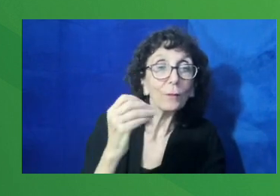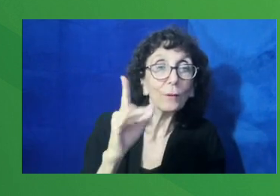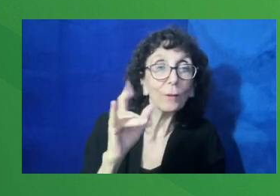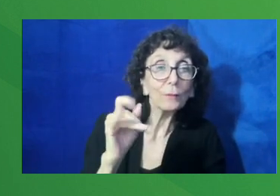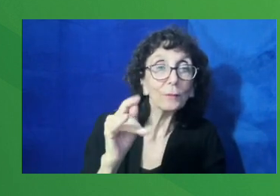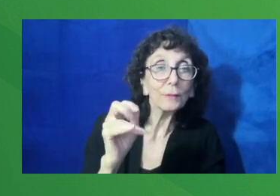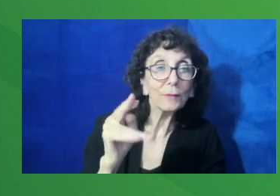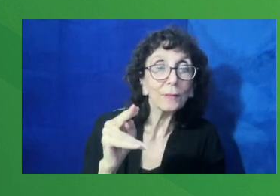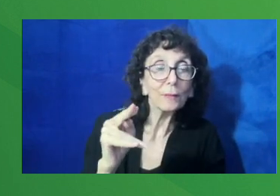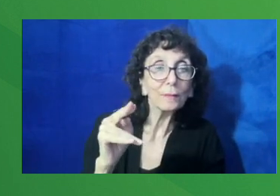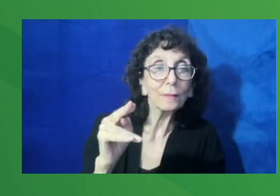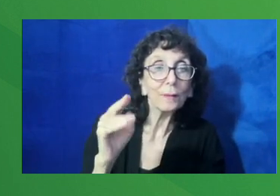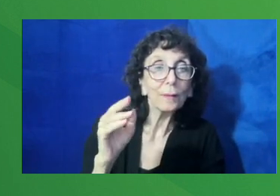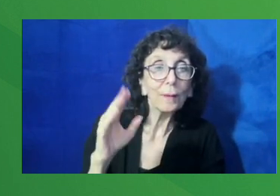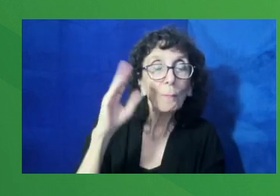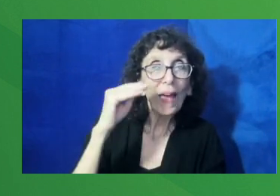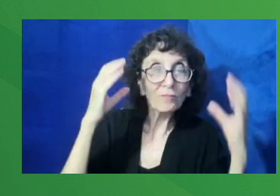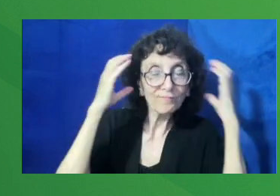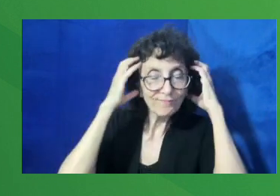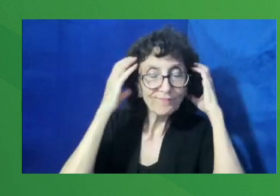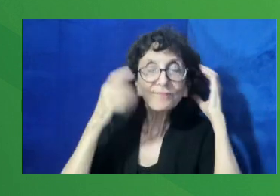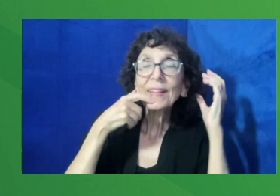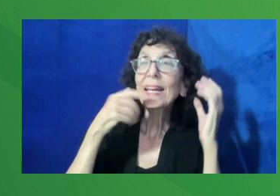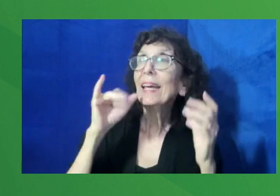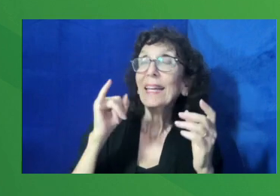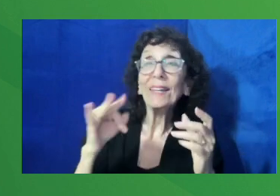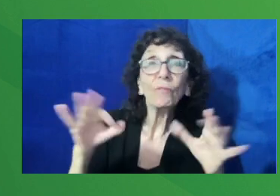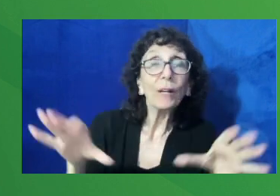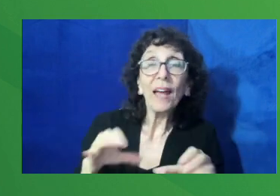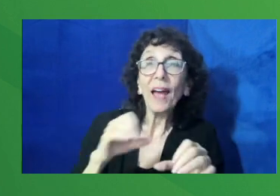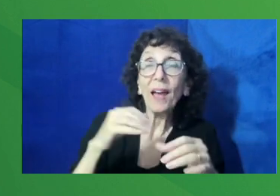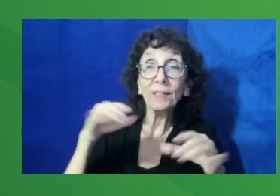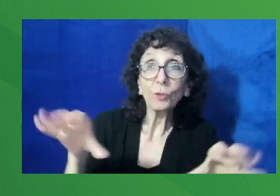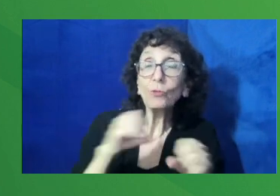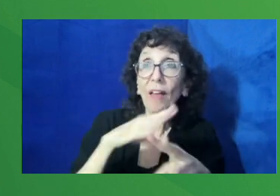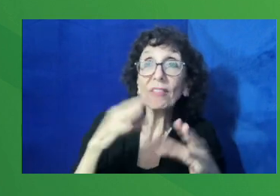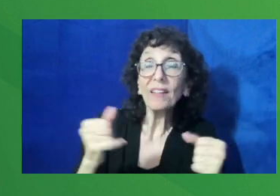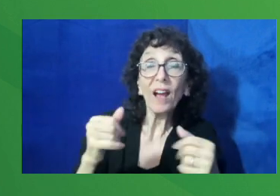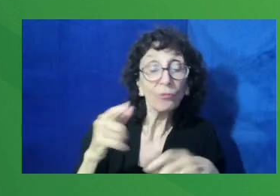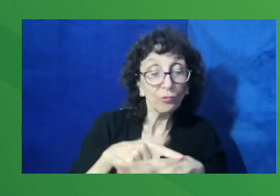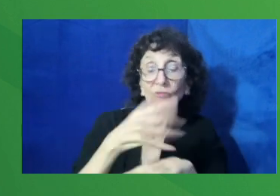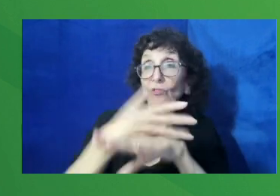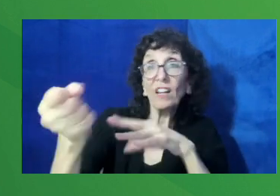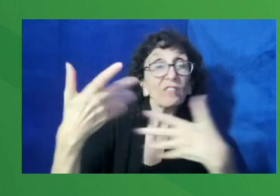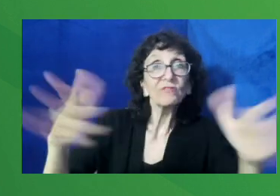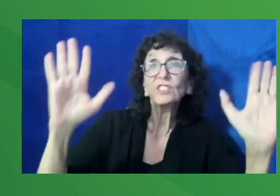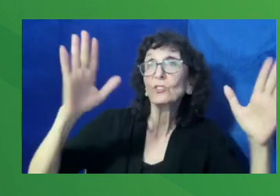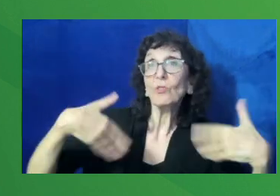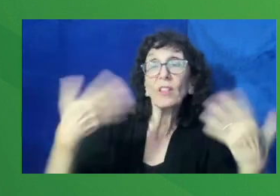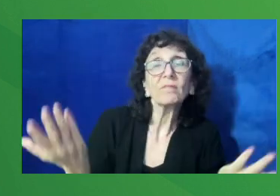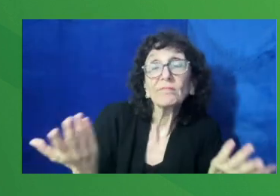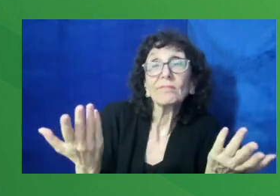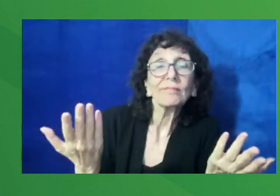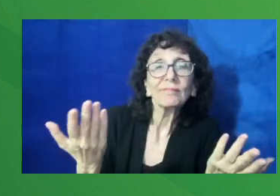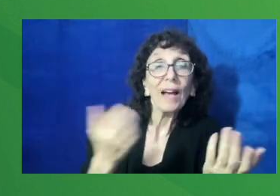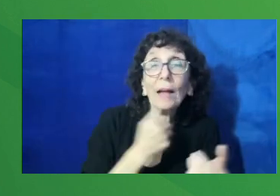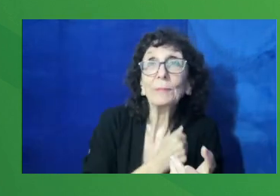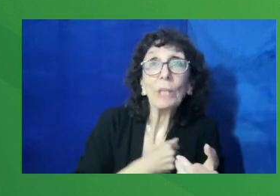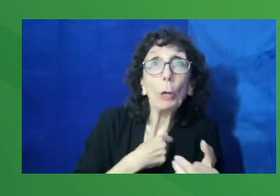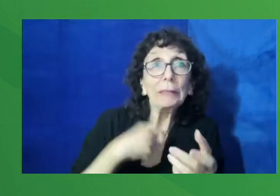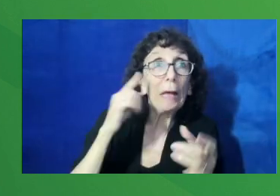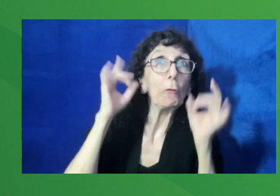I think that if we don't act now, time is out. I hate to be hyperbolic or to sound hyperbolic,